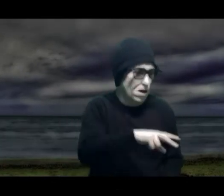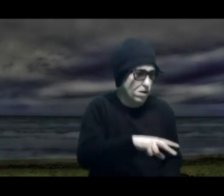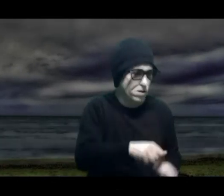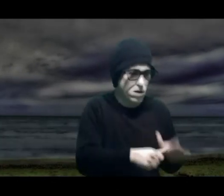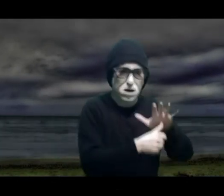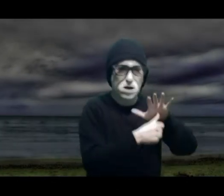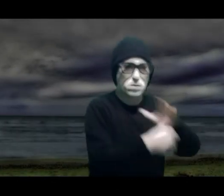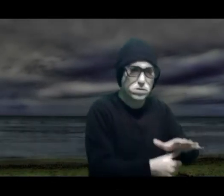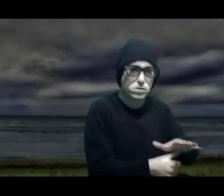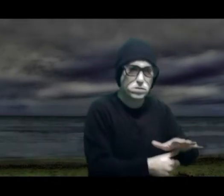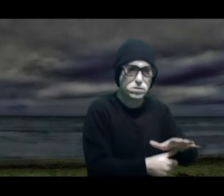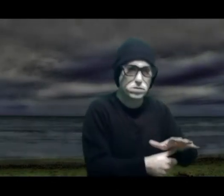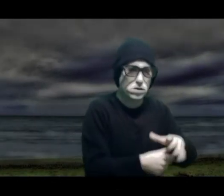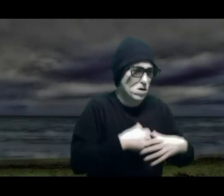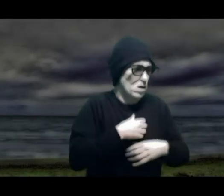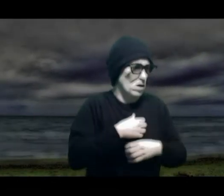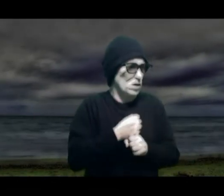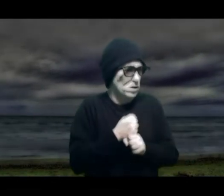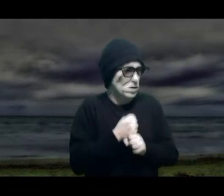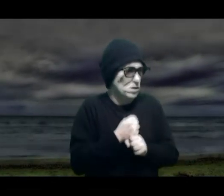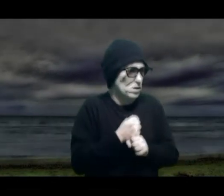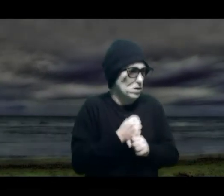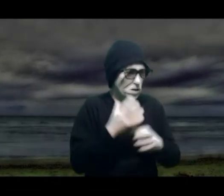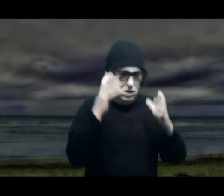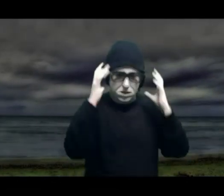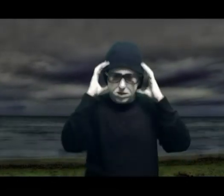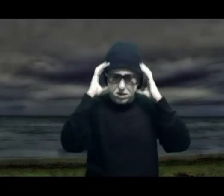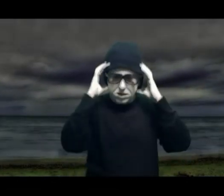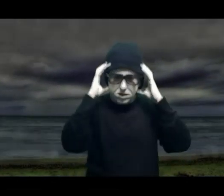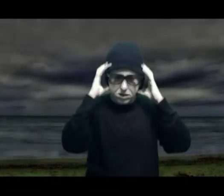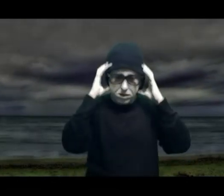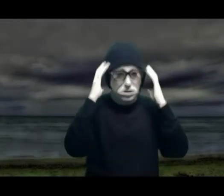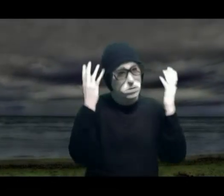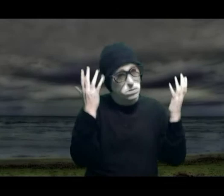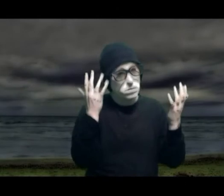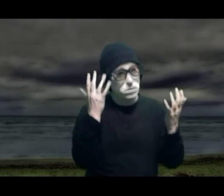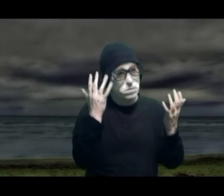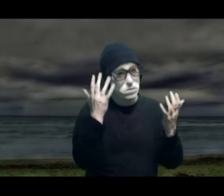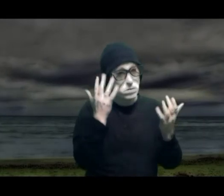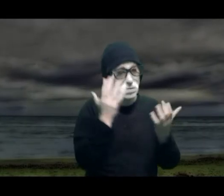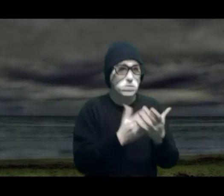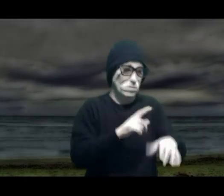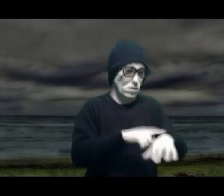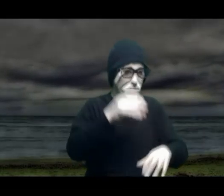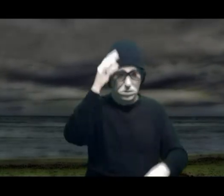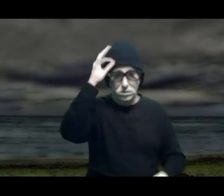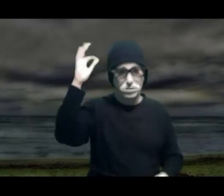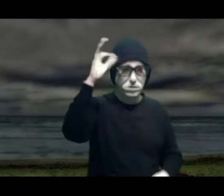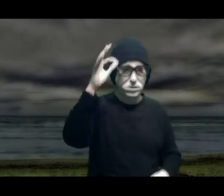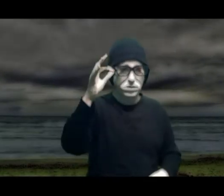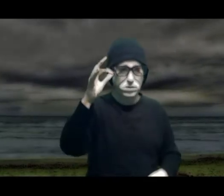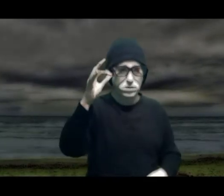they are emotional responses to lies, abuse, stress and distress, sometimes to Genius sometimes from poor nutrition or toxins.